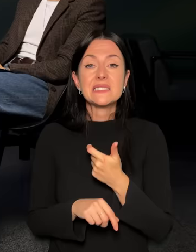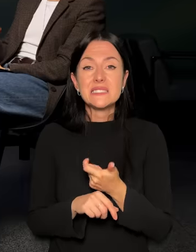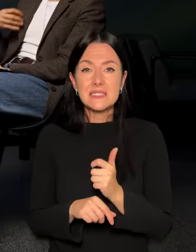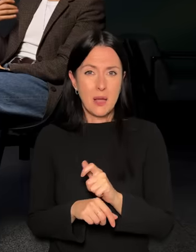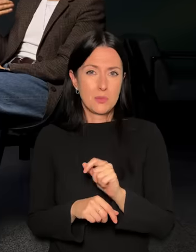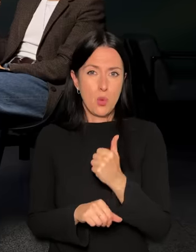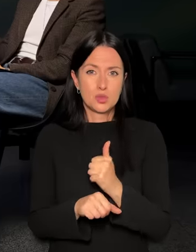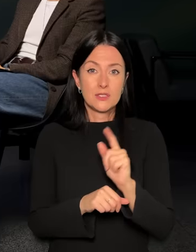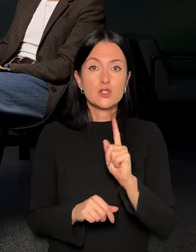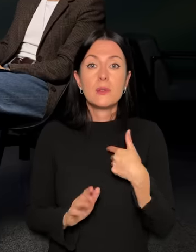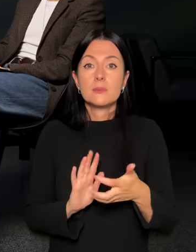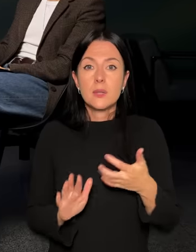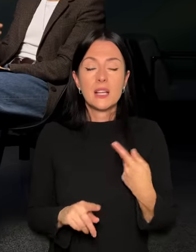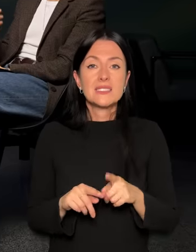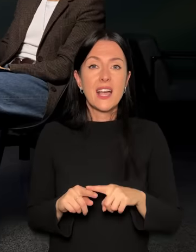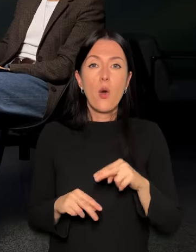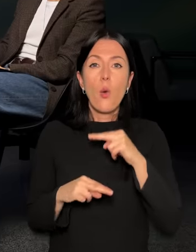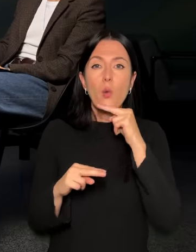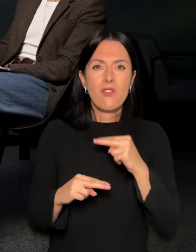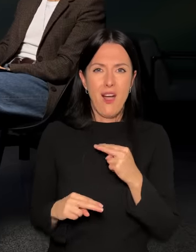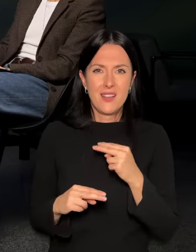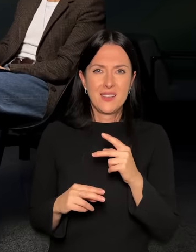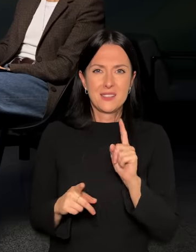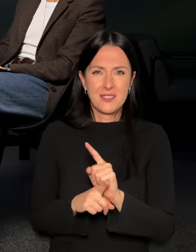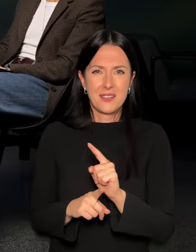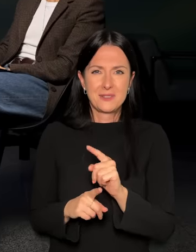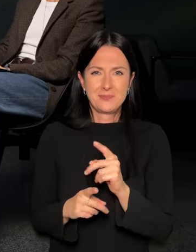I missed the most was the lack of inappropriately attention from people.